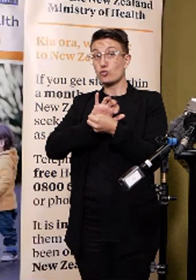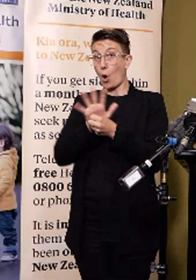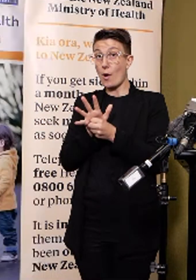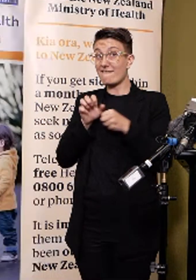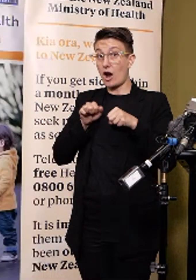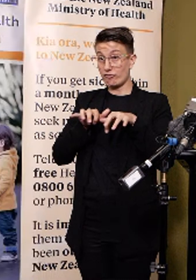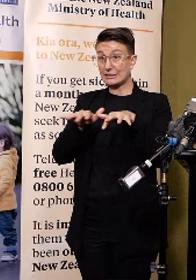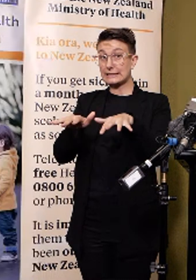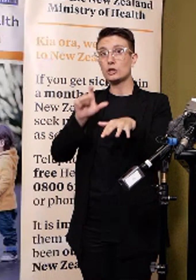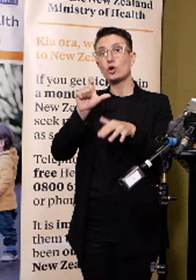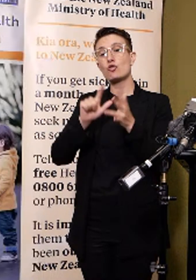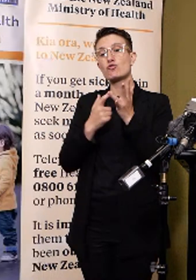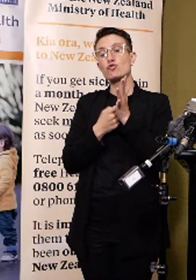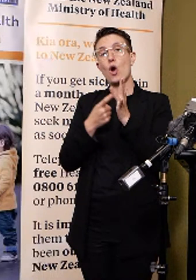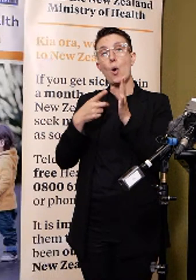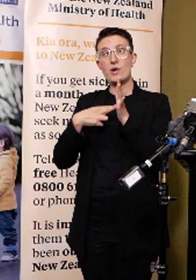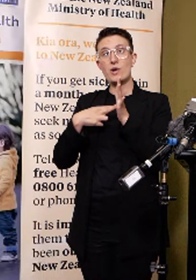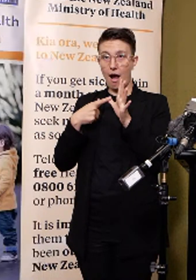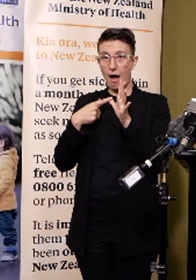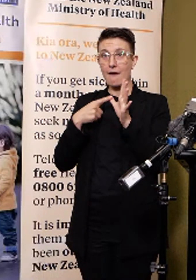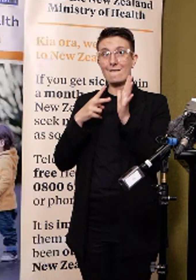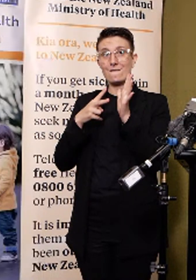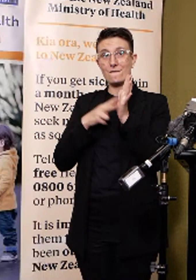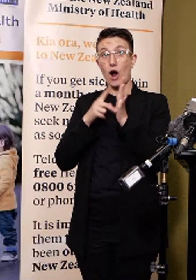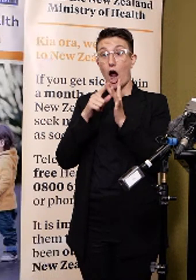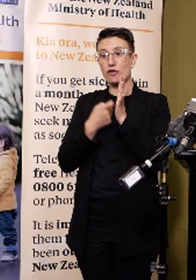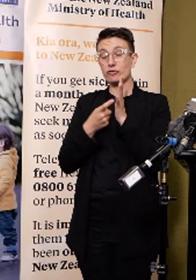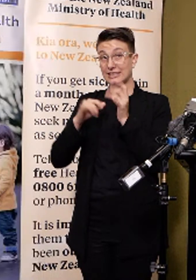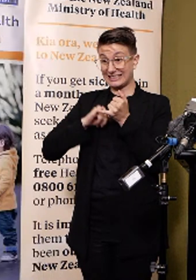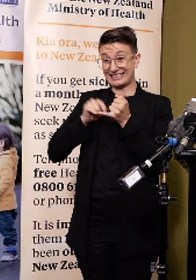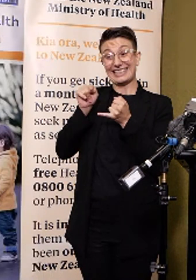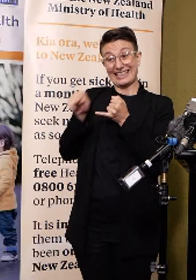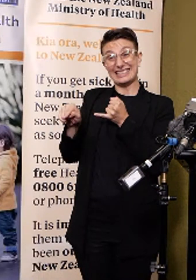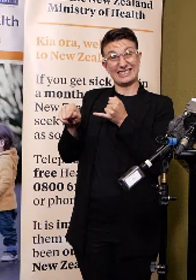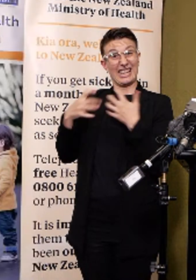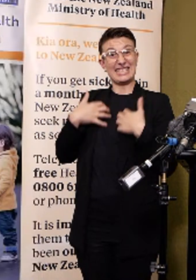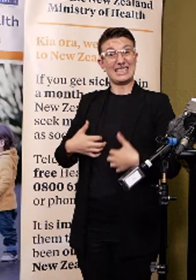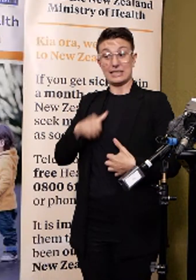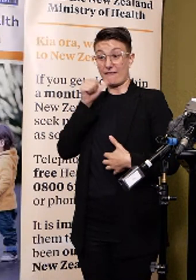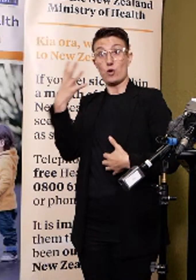is a notifiable disease in New Zealand. So we have a good process in place.